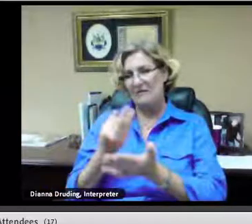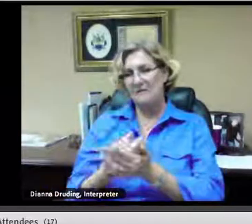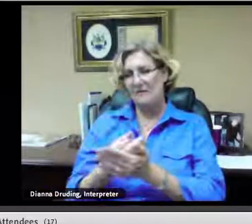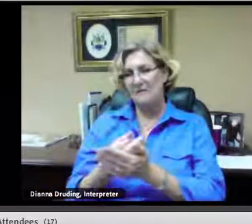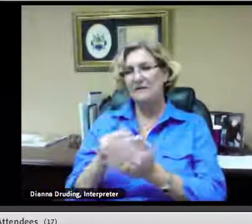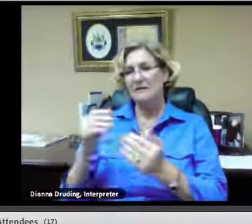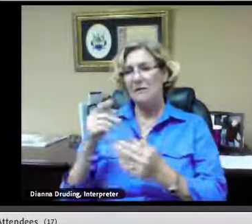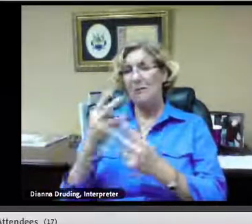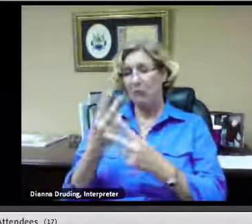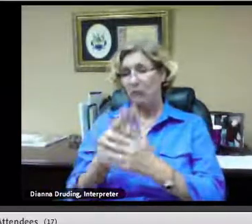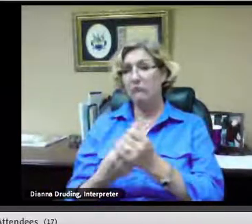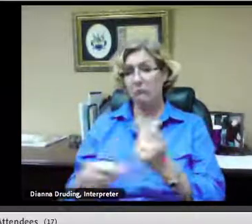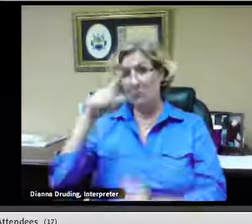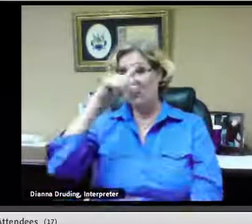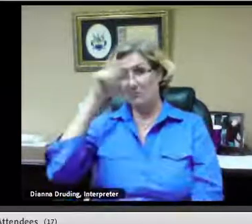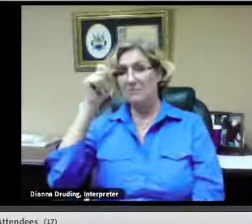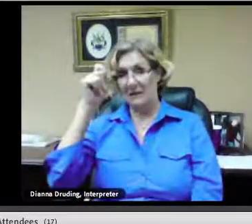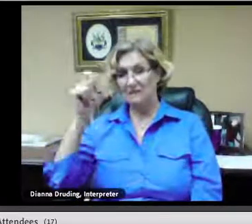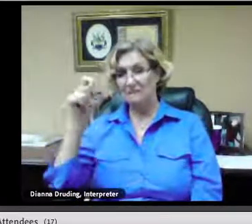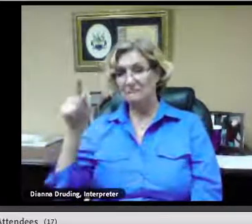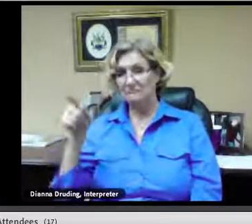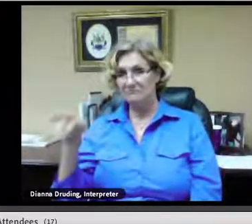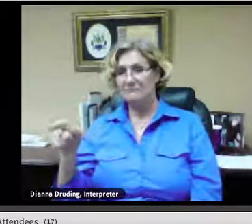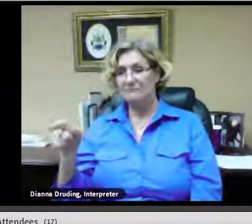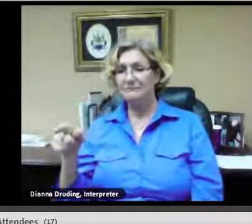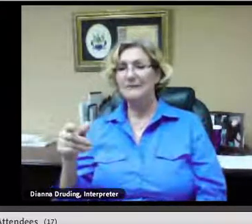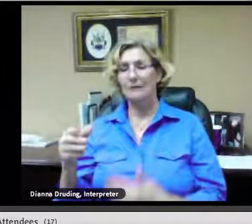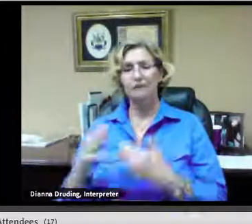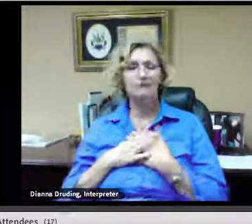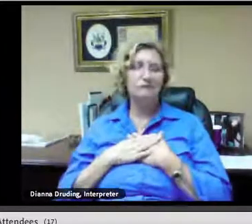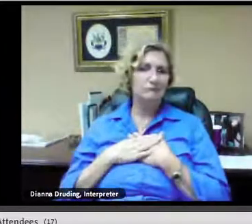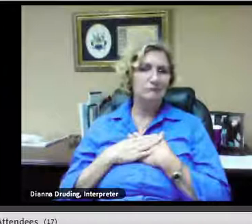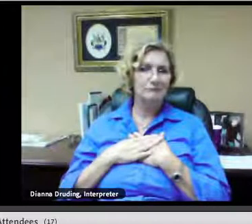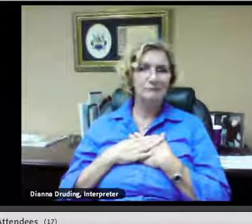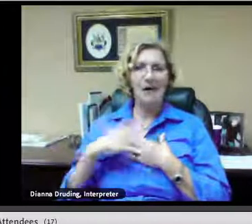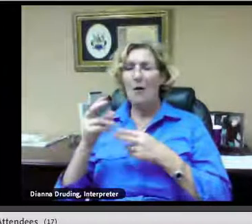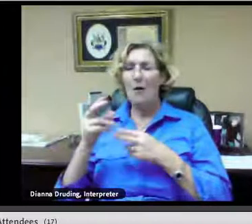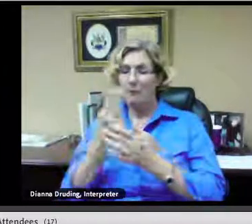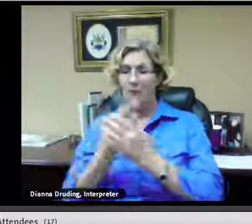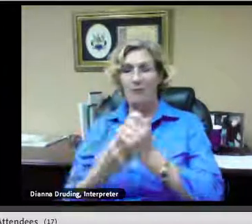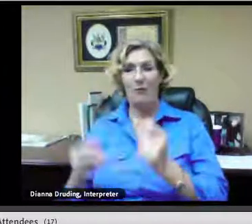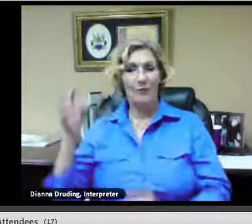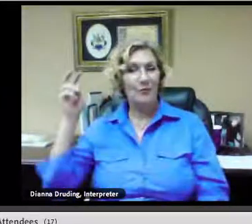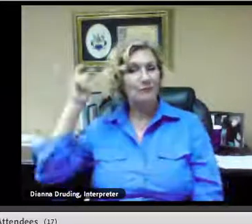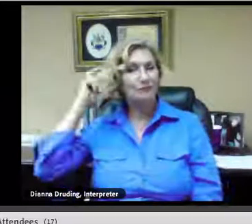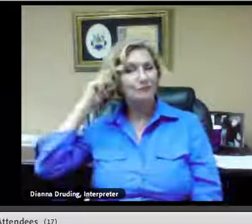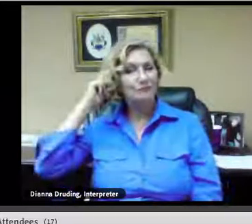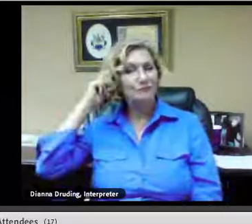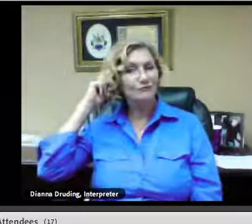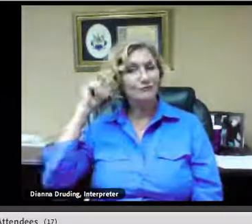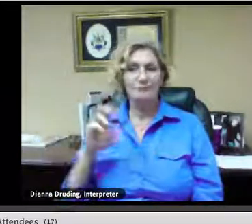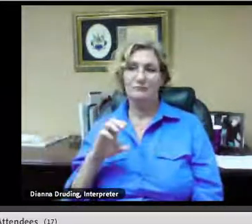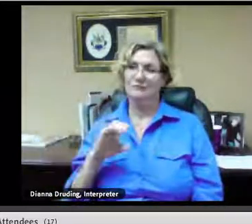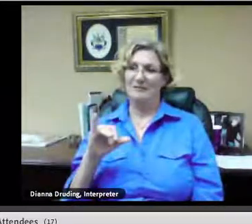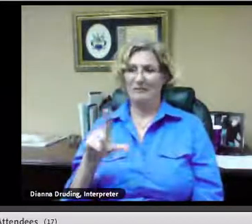They both got cochlear implants at about the same time in their educational process.